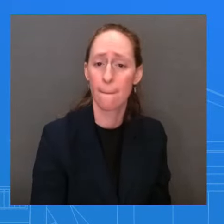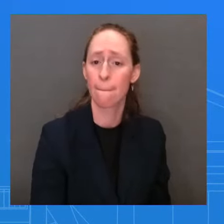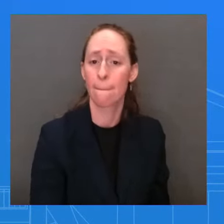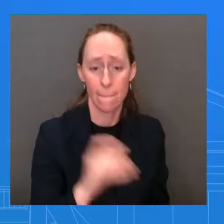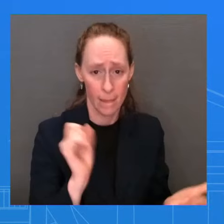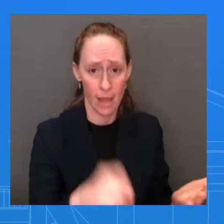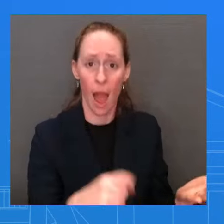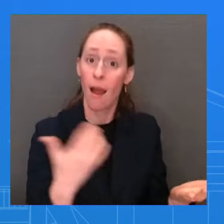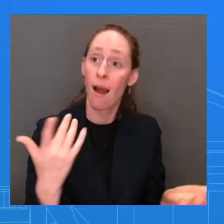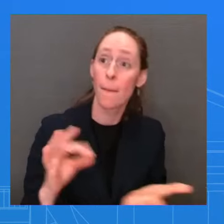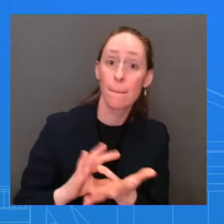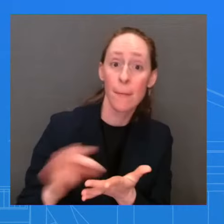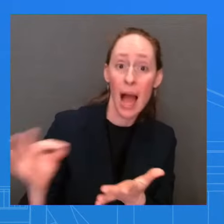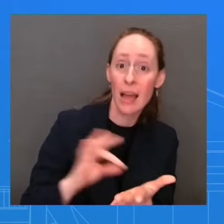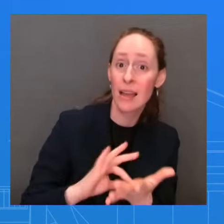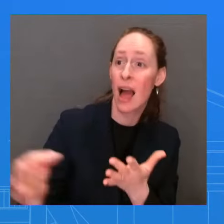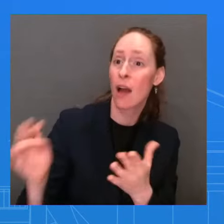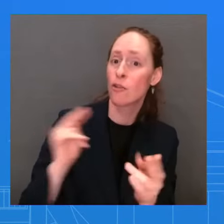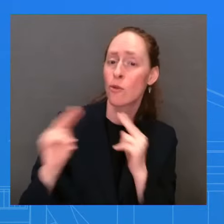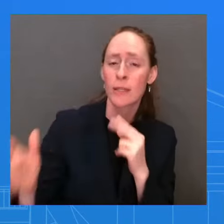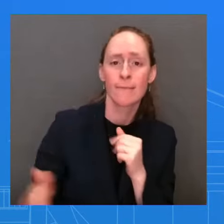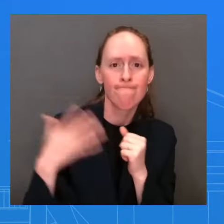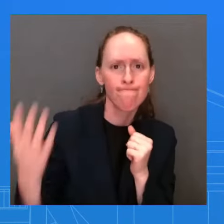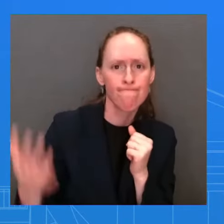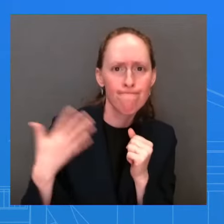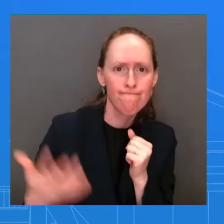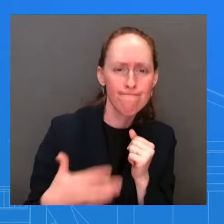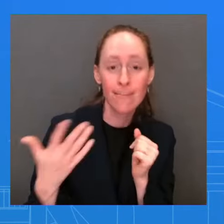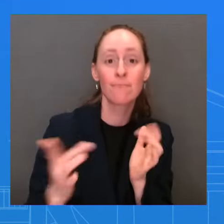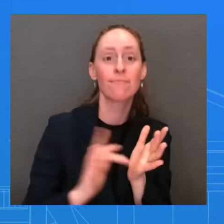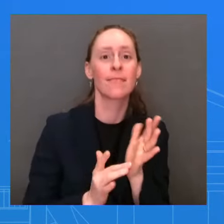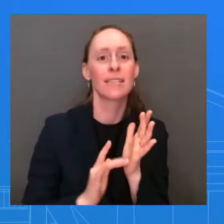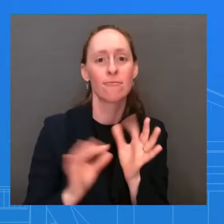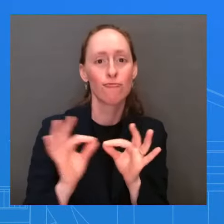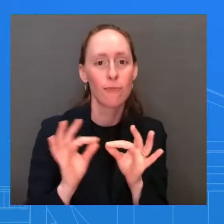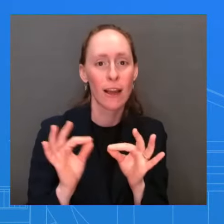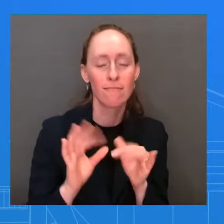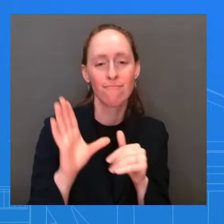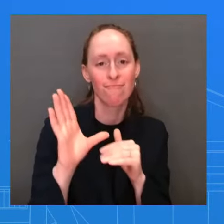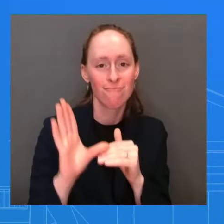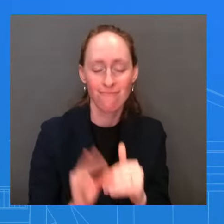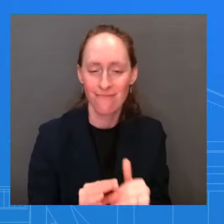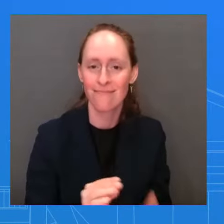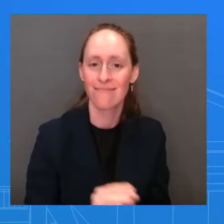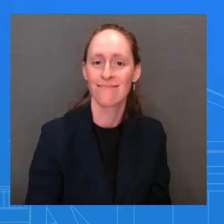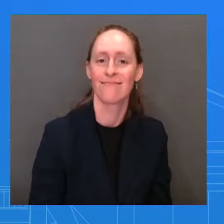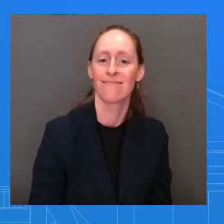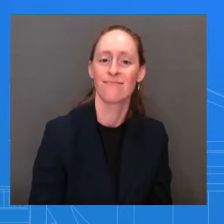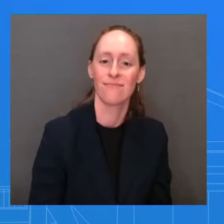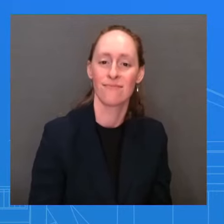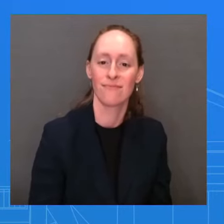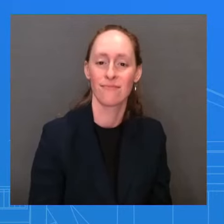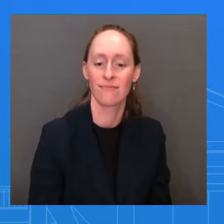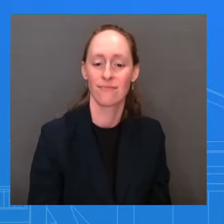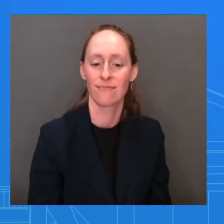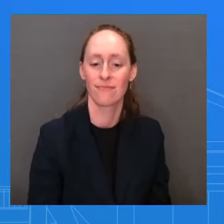You think about the infrastructure -- bipartisan infrastructure legislation. Let's not forget: In the last administration, "Infrastructure Week" was a joke.